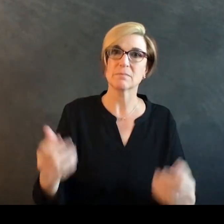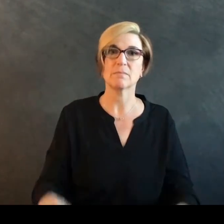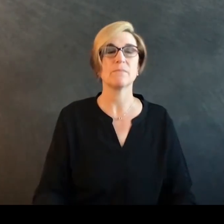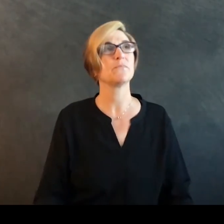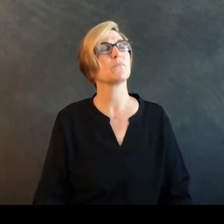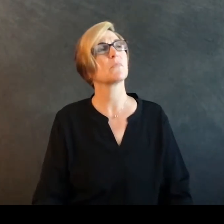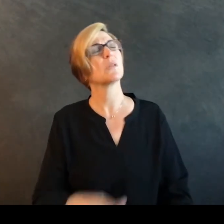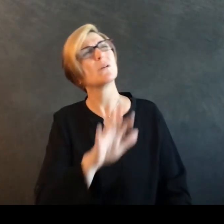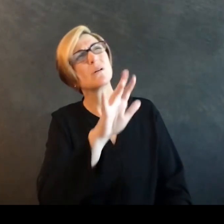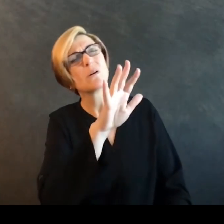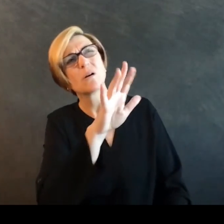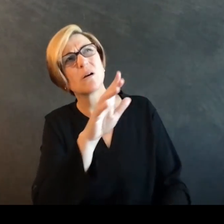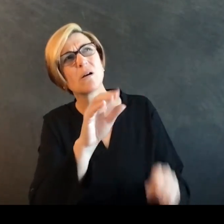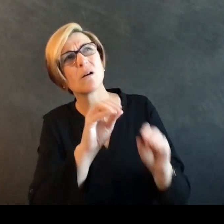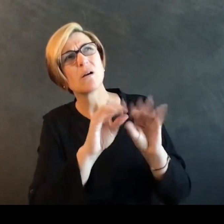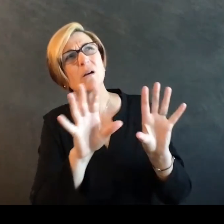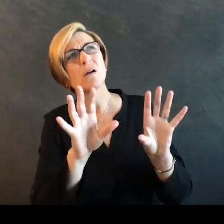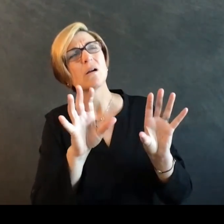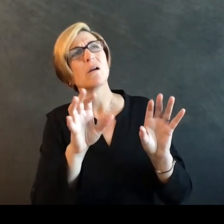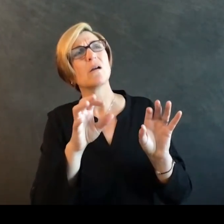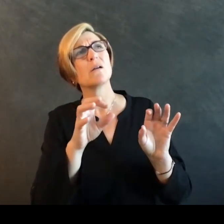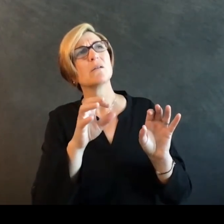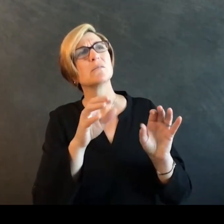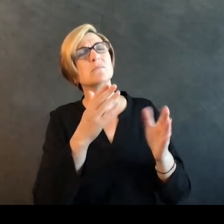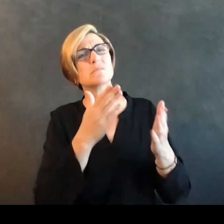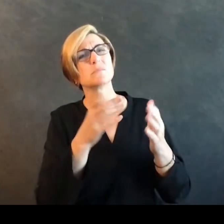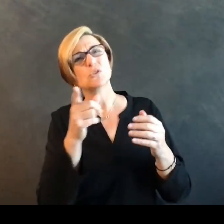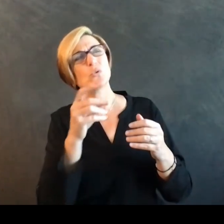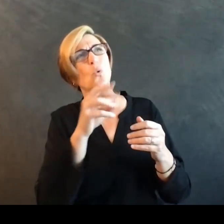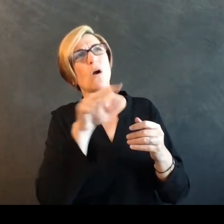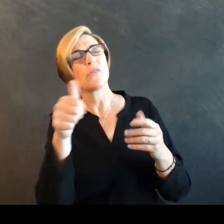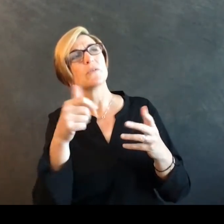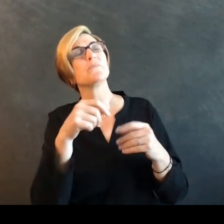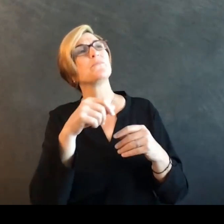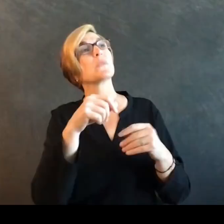the administrator is not for you as well some small businesses restaurant owners